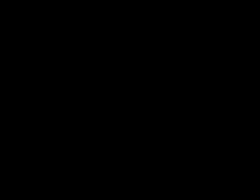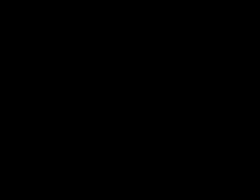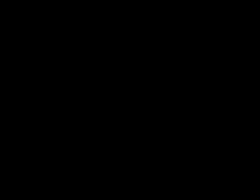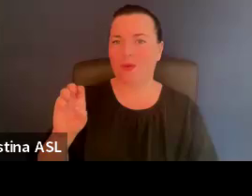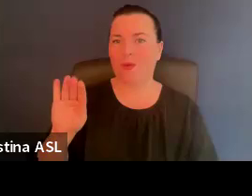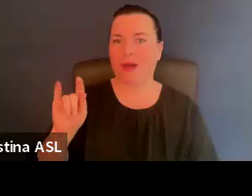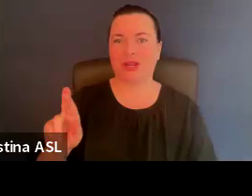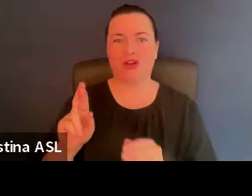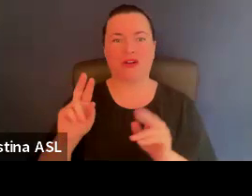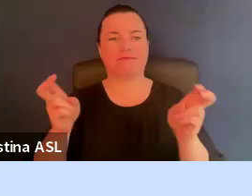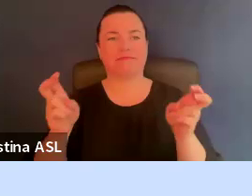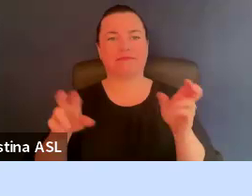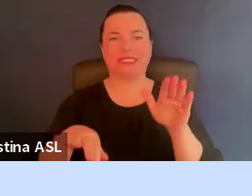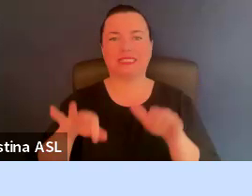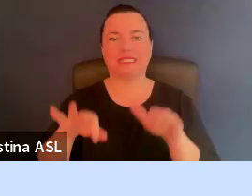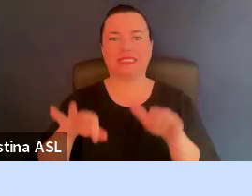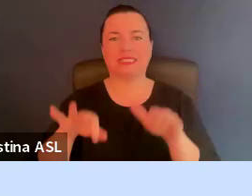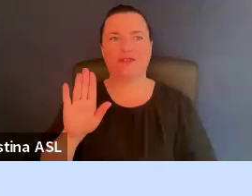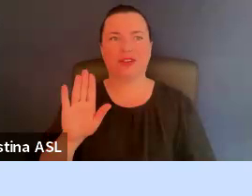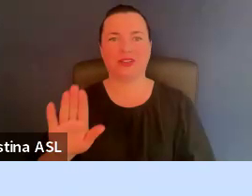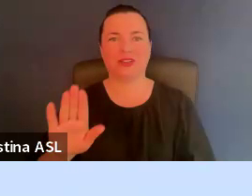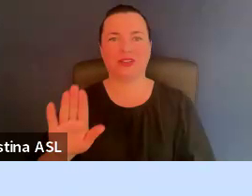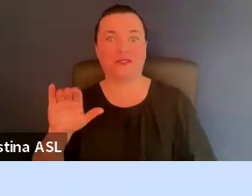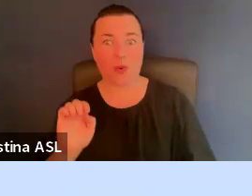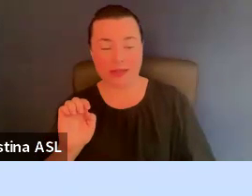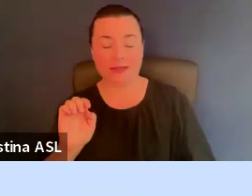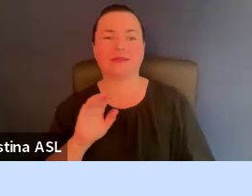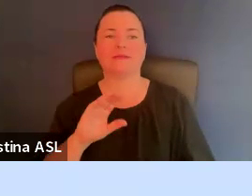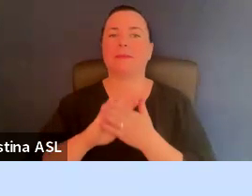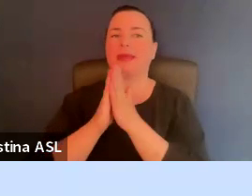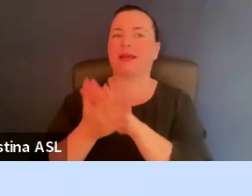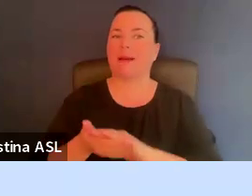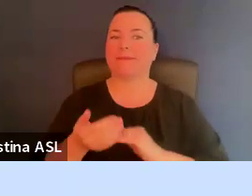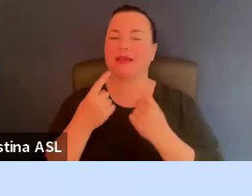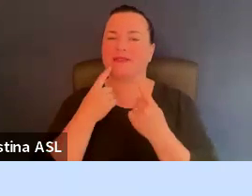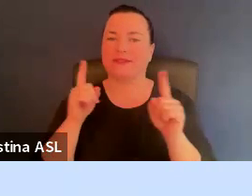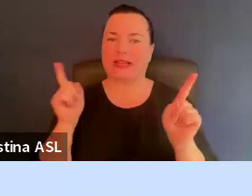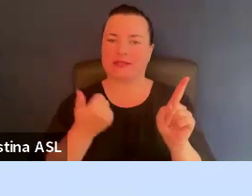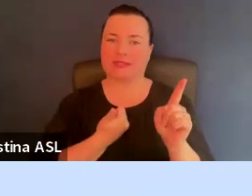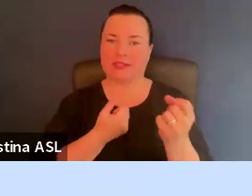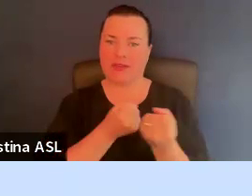Voice becoming an effective self-advocate. My name is Robin Kocher.